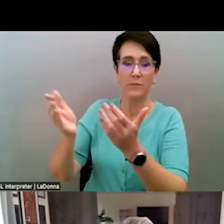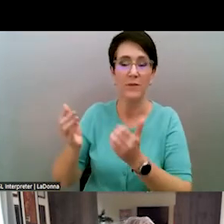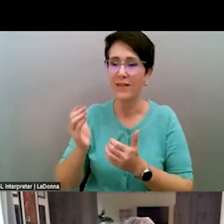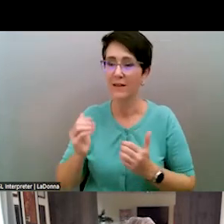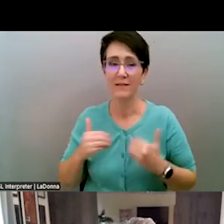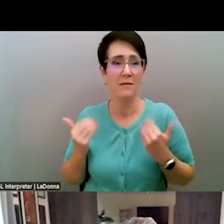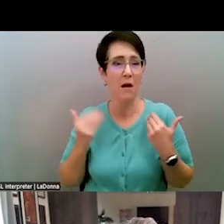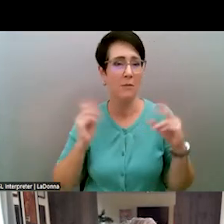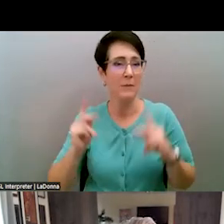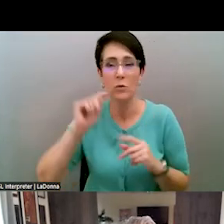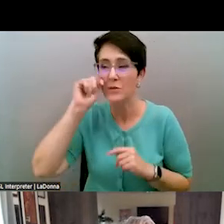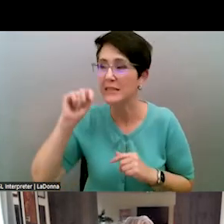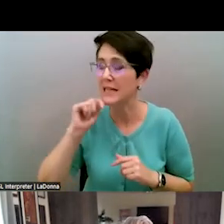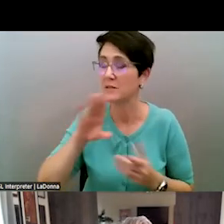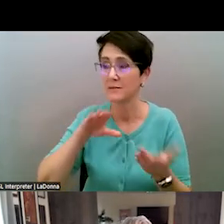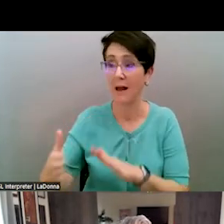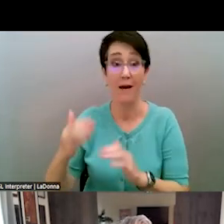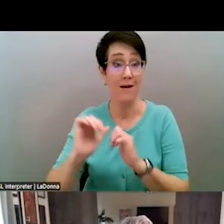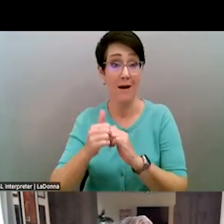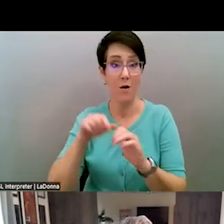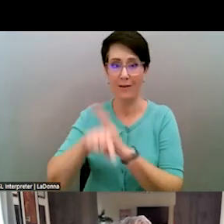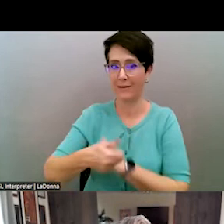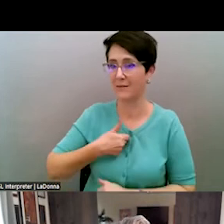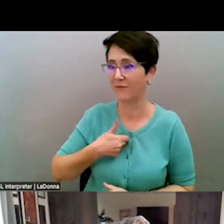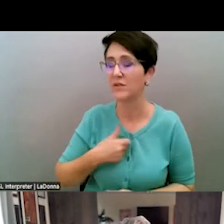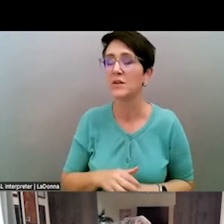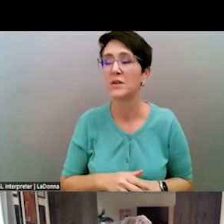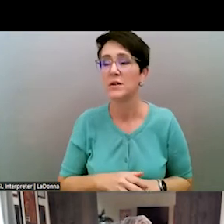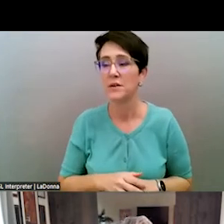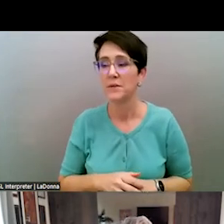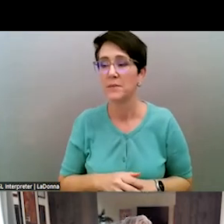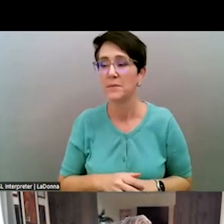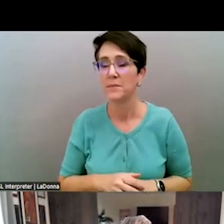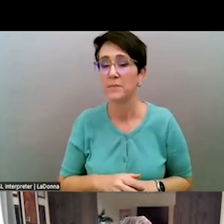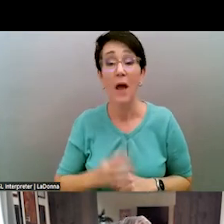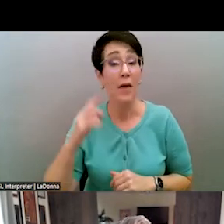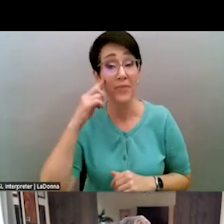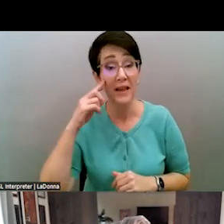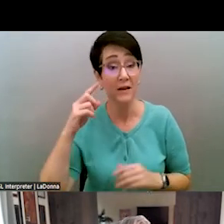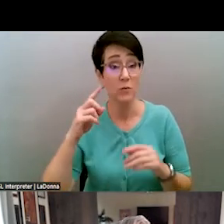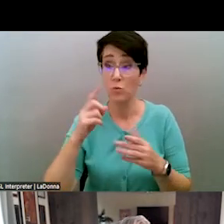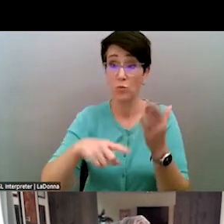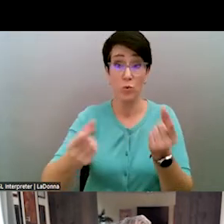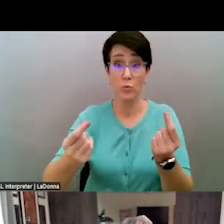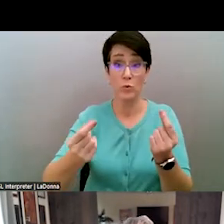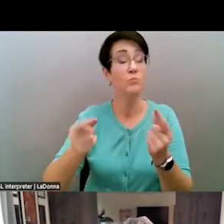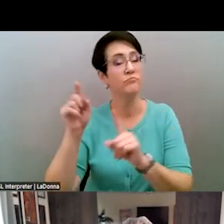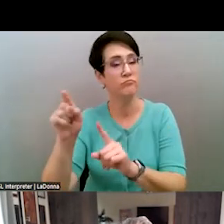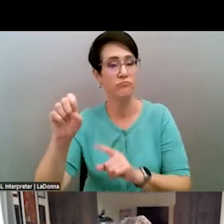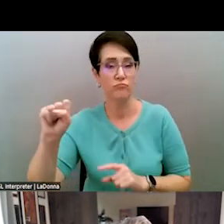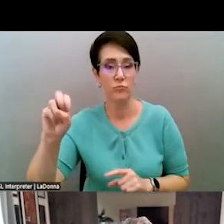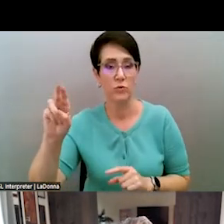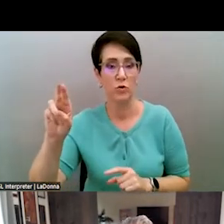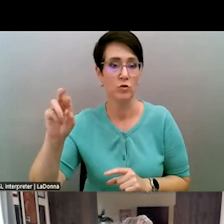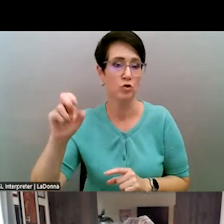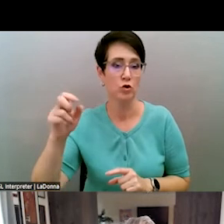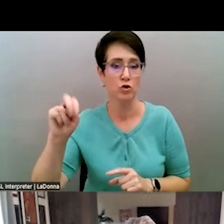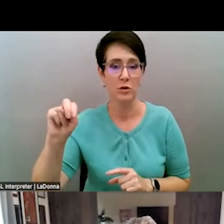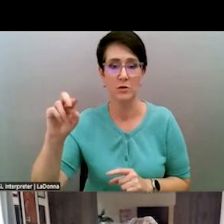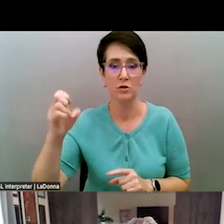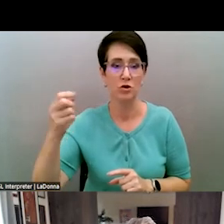BY SUICIDE. I THINK THE SURGEON GENERAL LAID IT OUT REALLY WELL. IN A COUPLE OF FORMS. ONE,